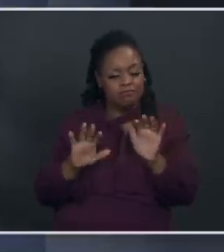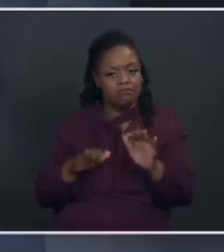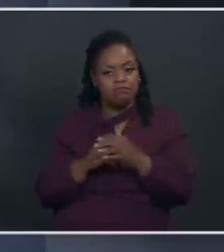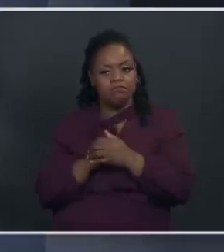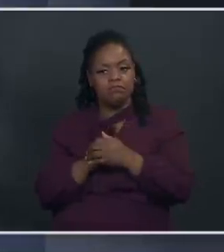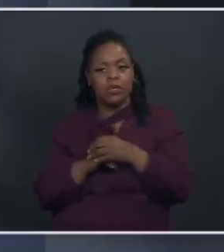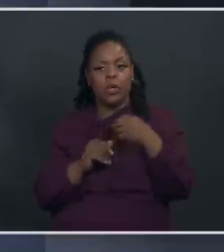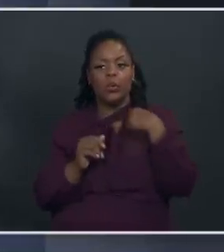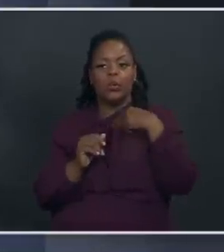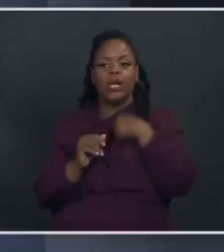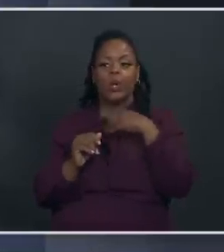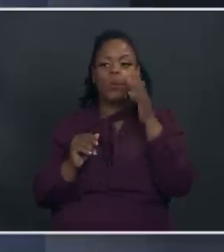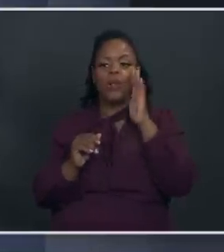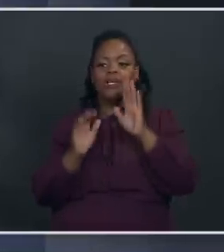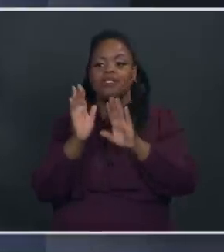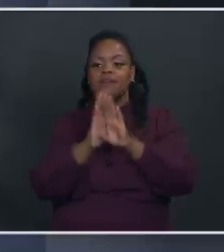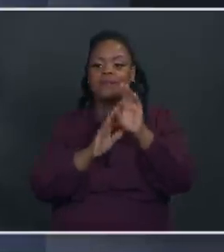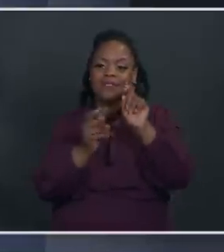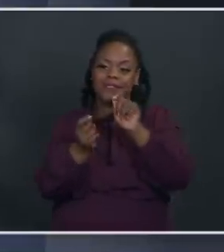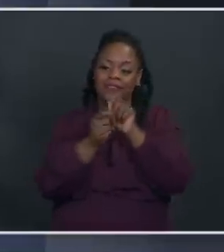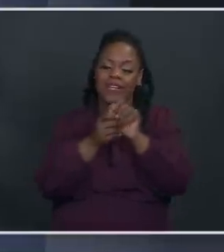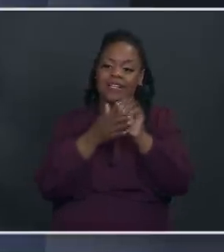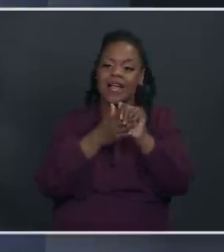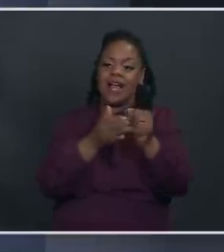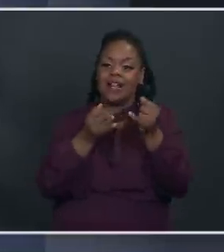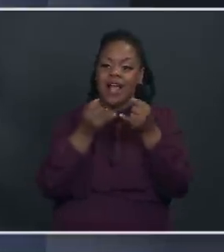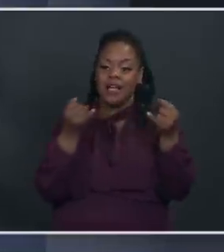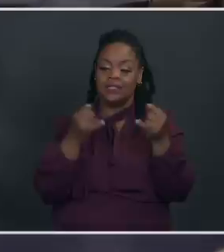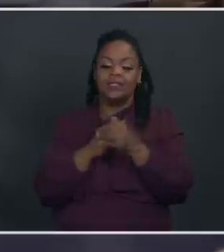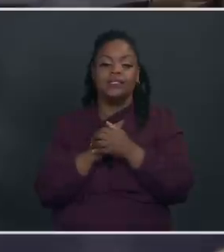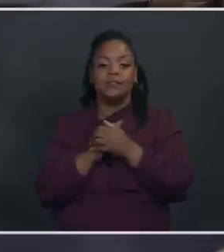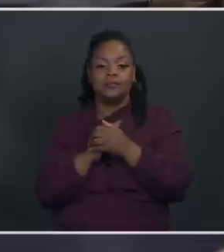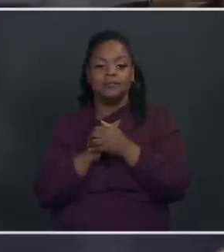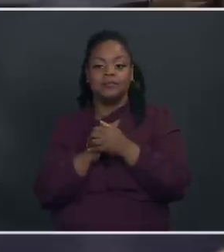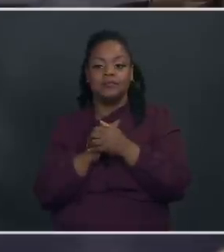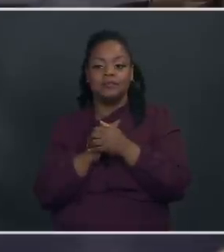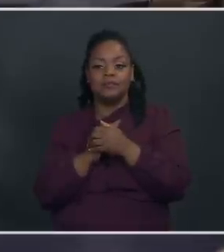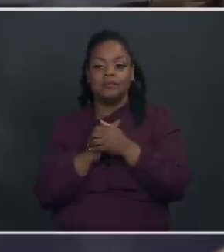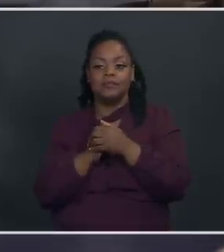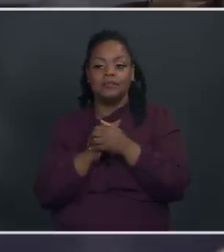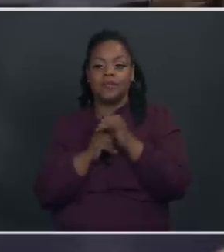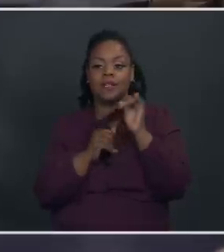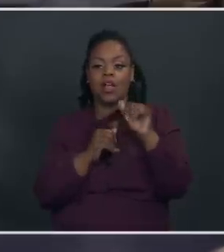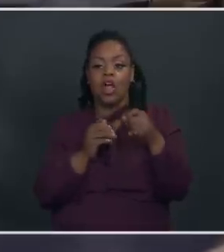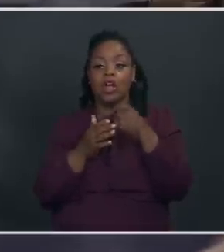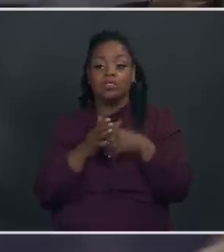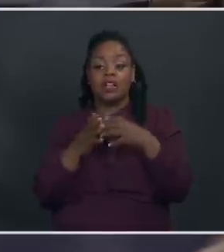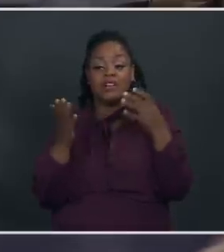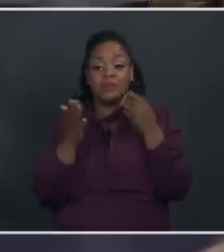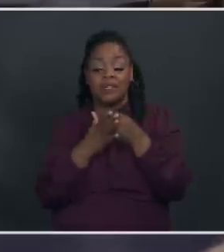so there can be clarity on that front, which I know a lot of districts are looking for. The Press: And to follow on that: Those things you mentioned all cost a lot of money, and a big part of the COVID relief package